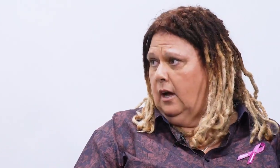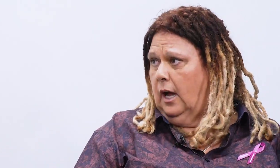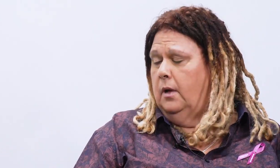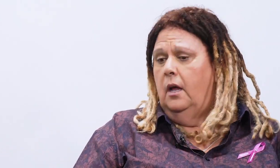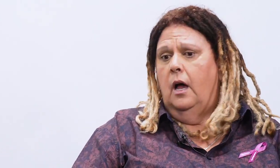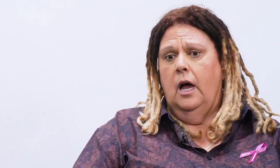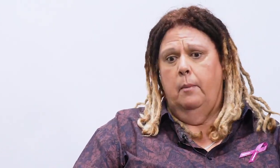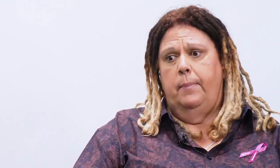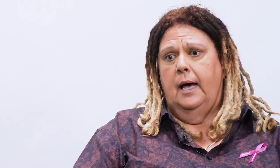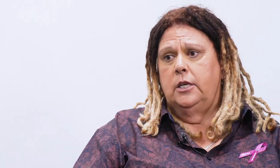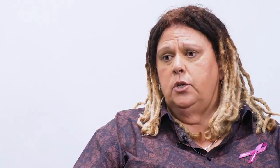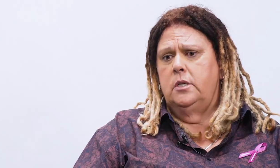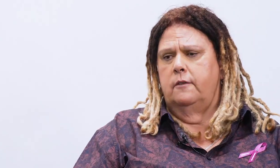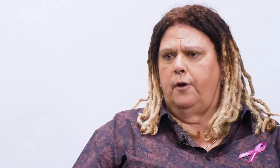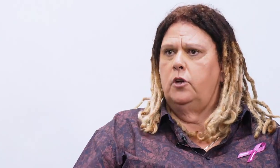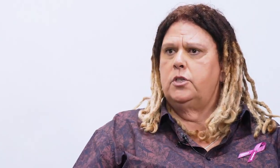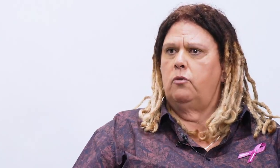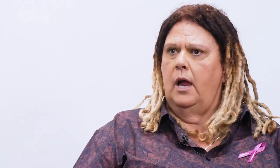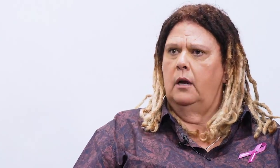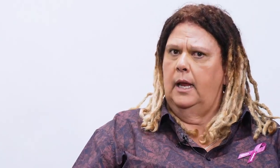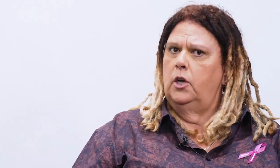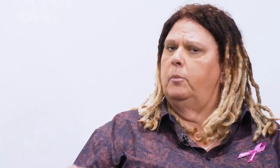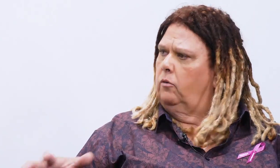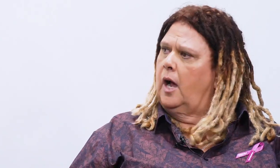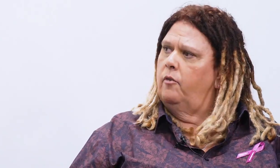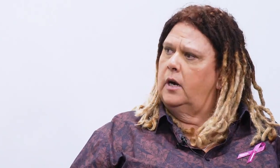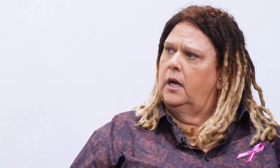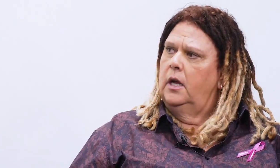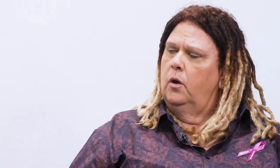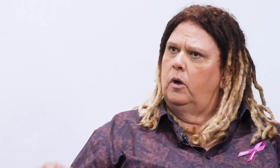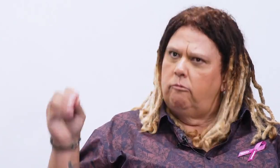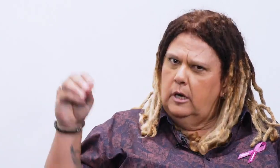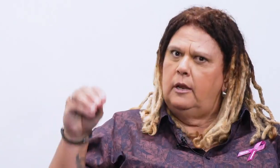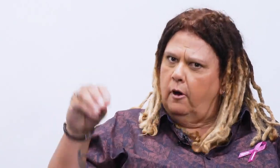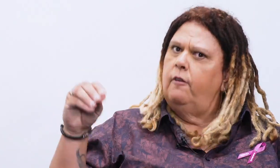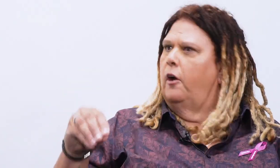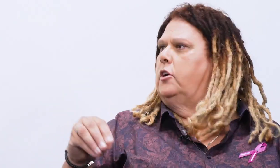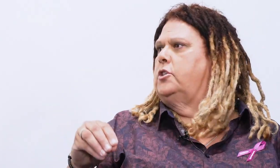outcome. Partly, too, is the focus around economic recovery. We're really, very focused